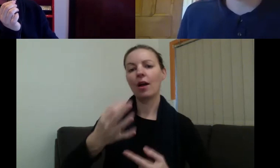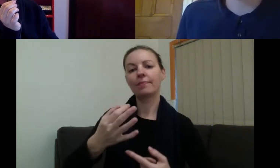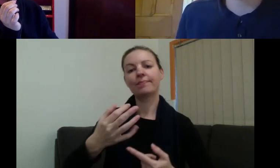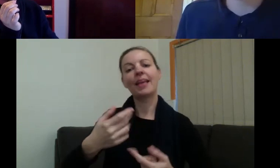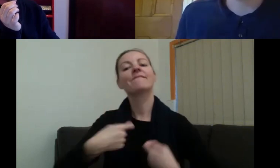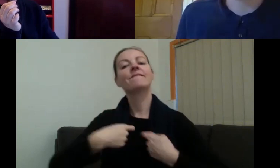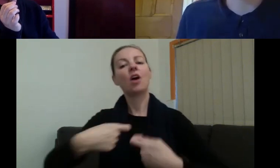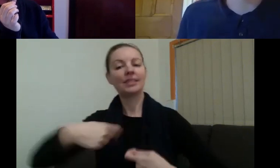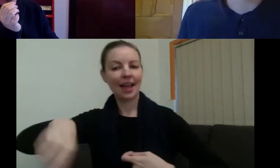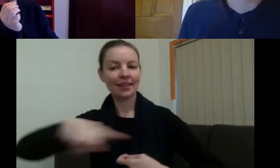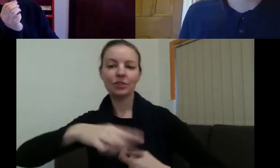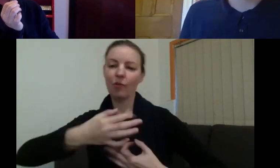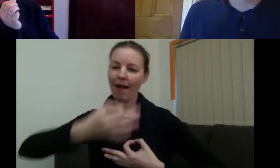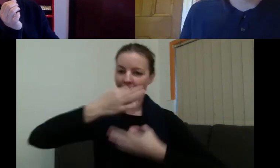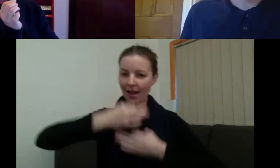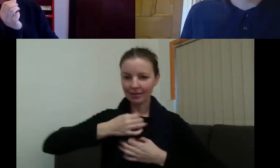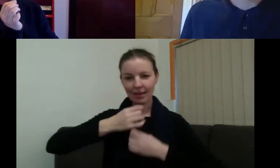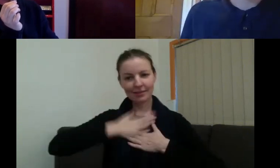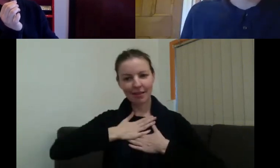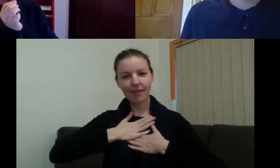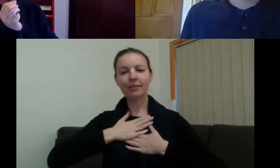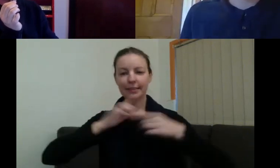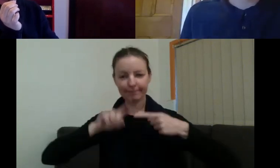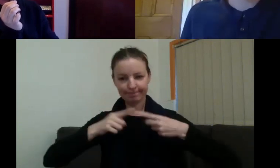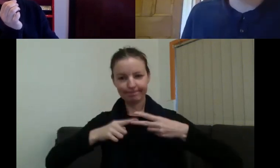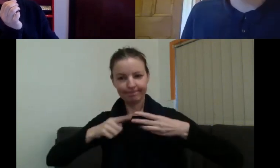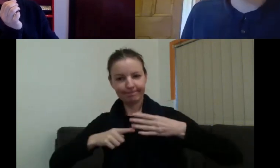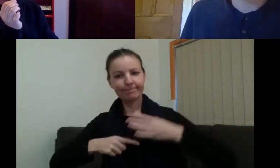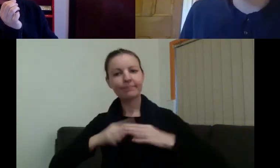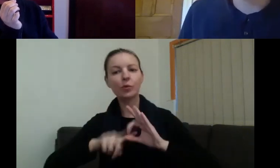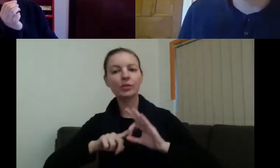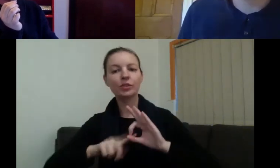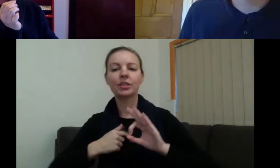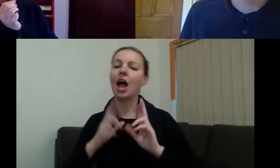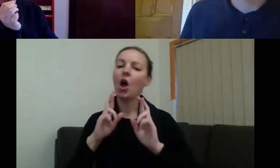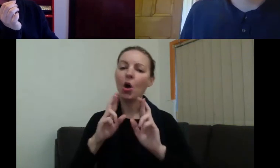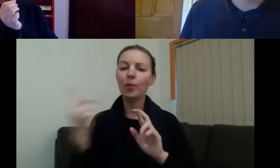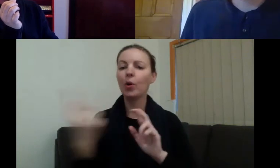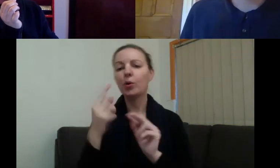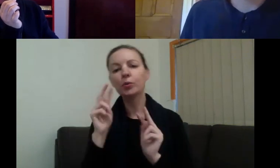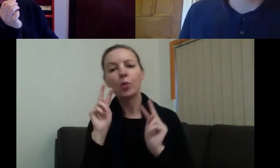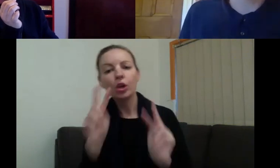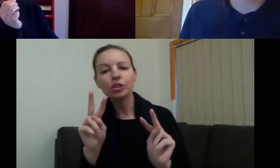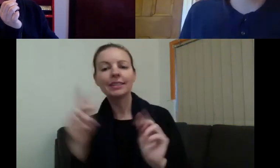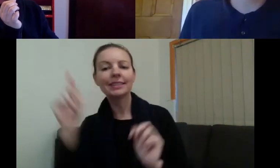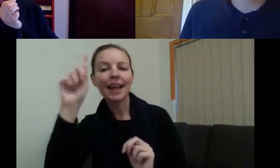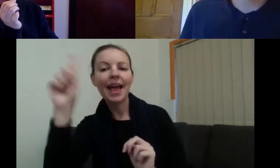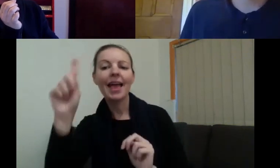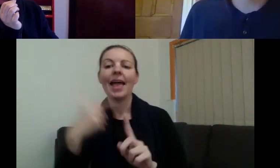ask ourselves these questions and I really hope that everybody with us today and watching the recording asks themselves whatever questions